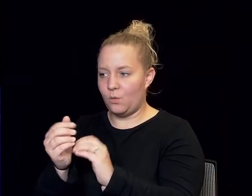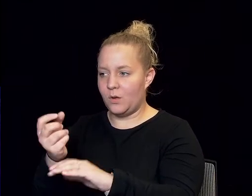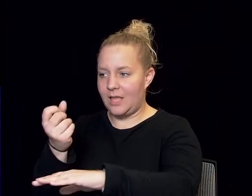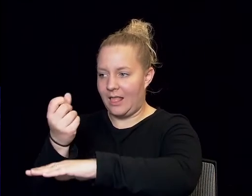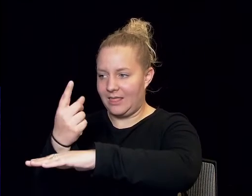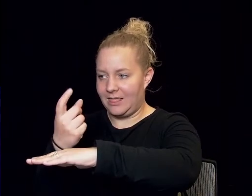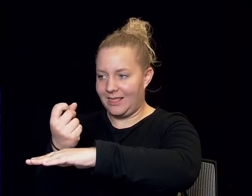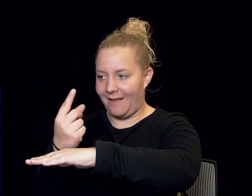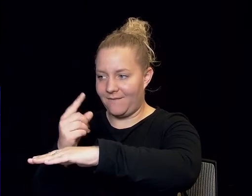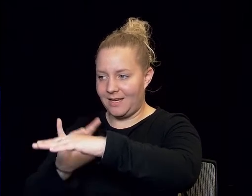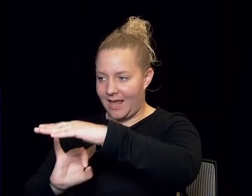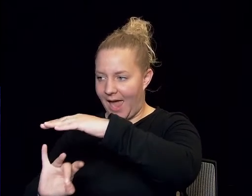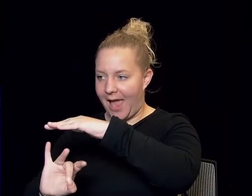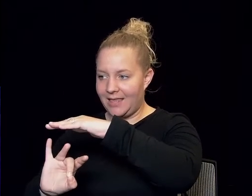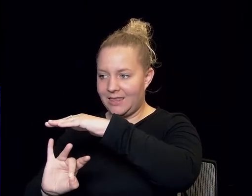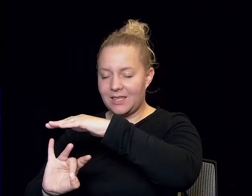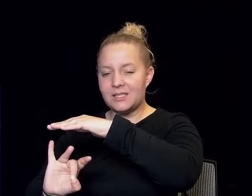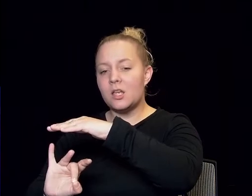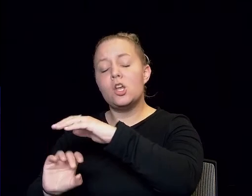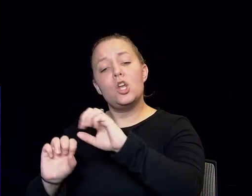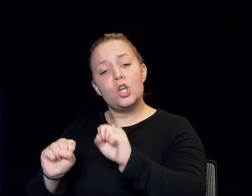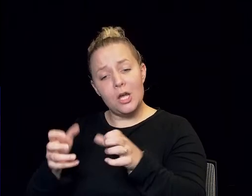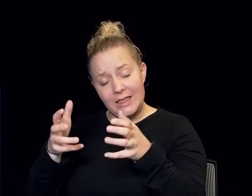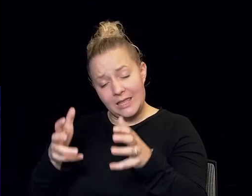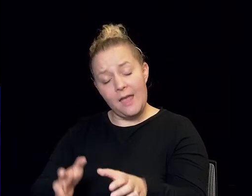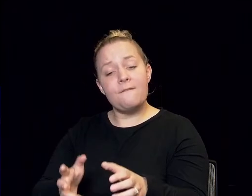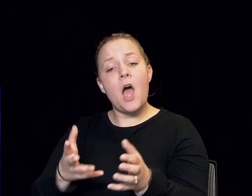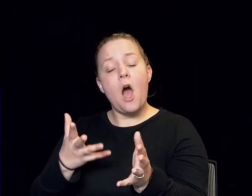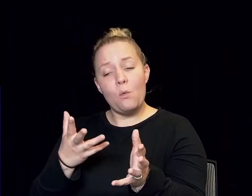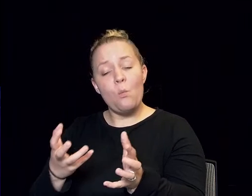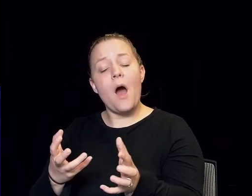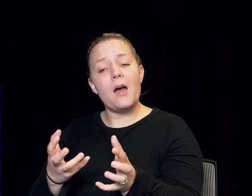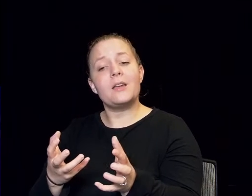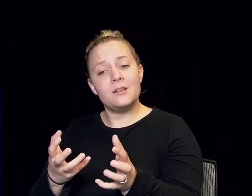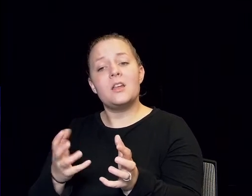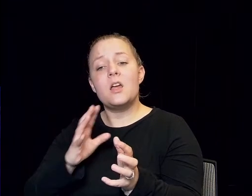leave it like this but I also want to quickly talk about how to turn an improper fraction into a